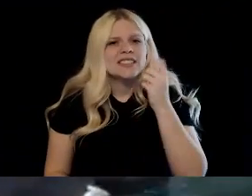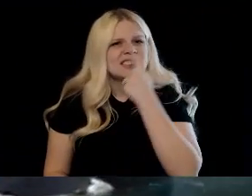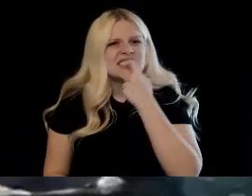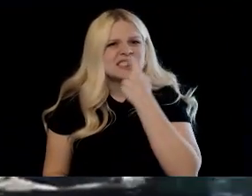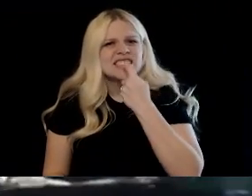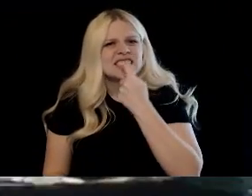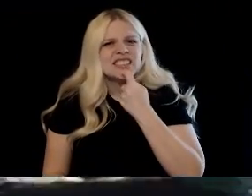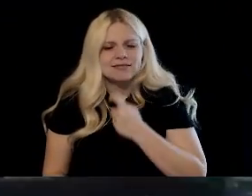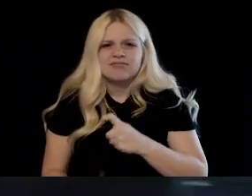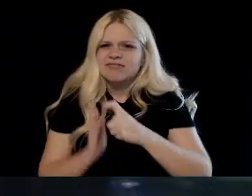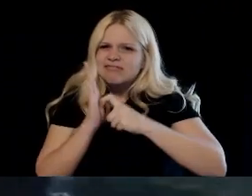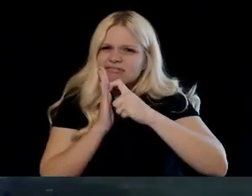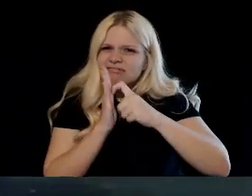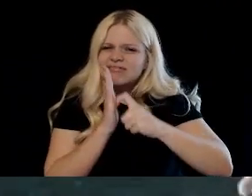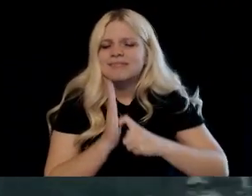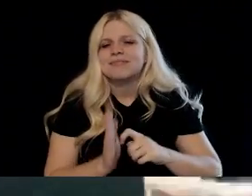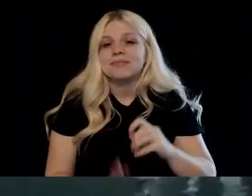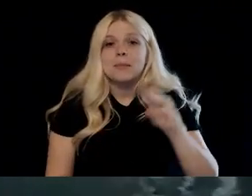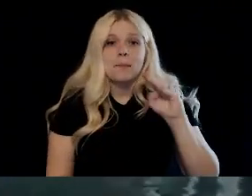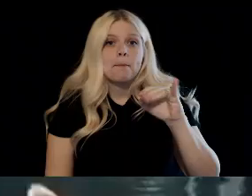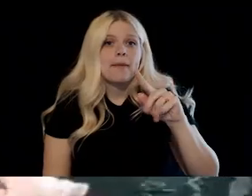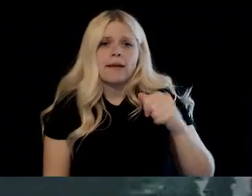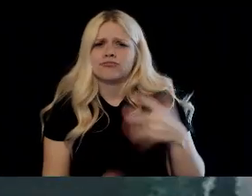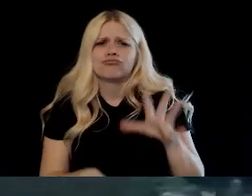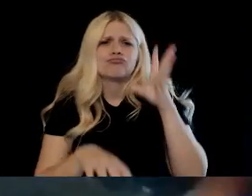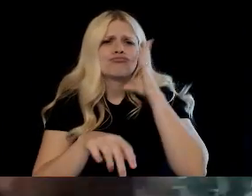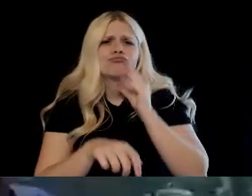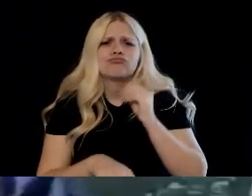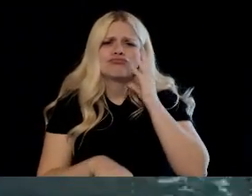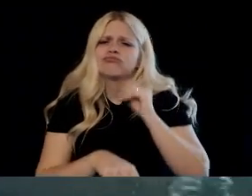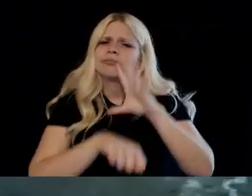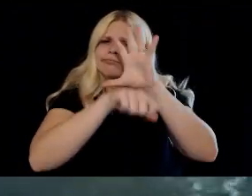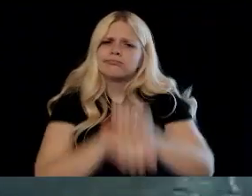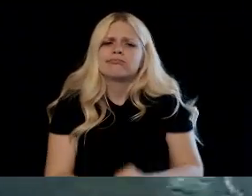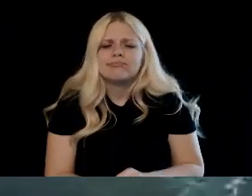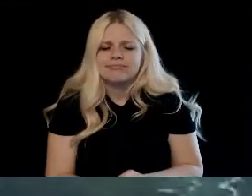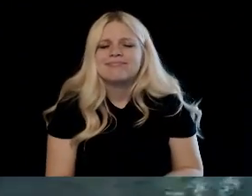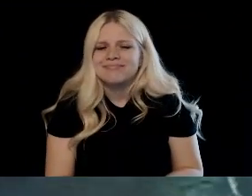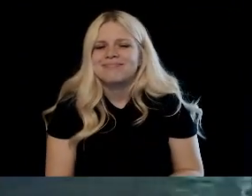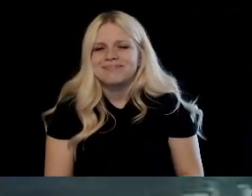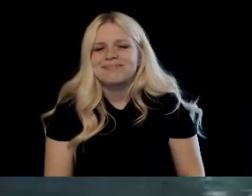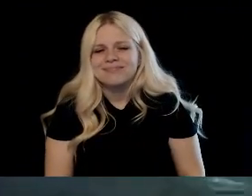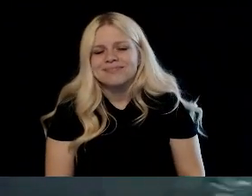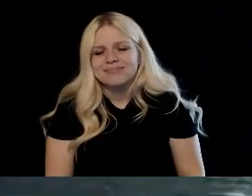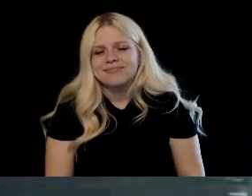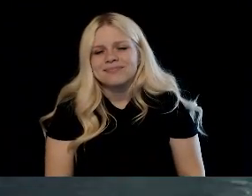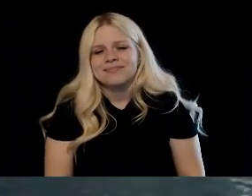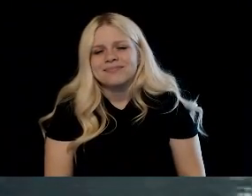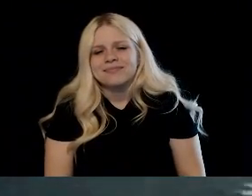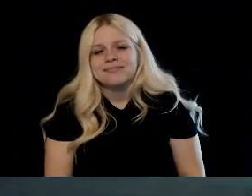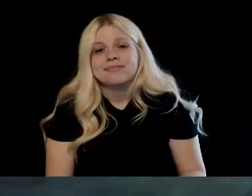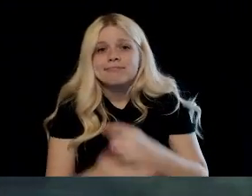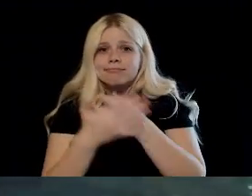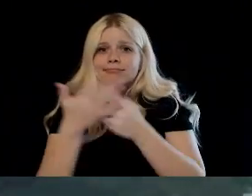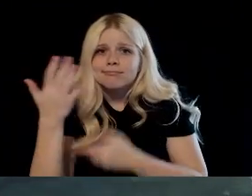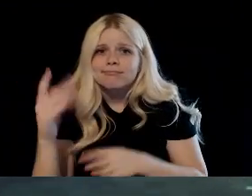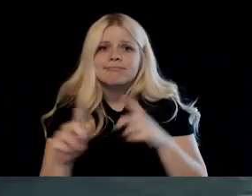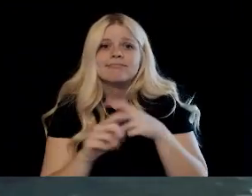Michelle: But Nika, she does it like a champ. Erica: She's used to it. Michelle: So those are all things that we can do with these guys.